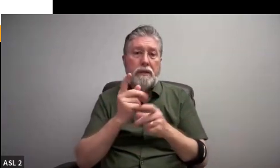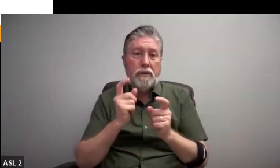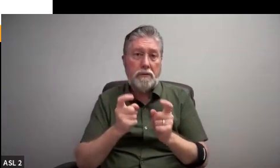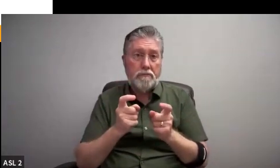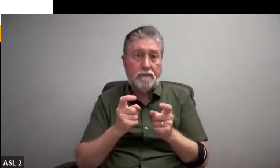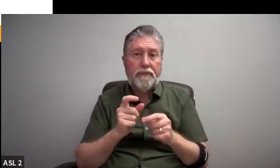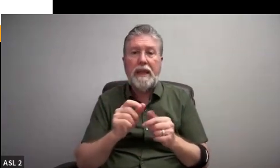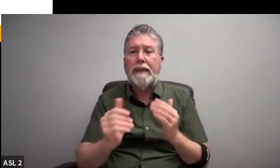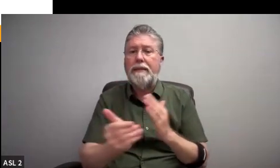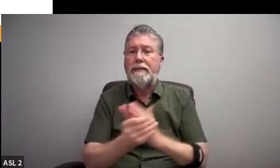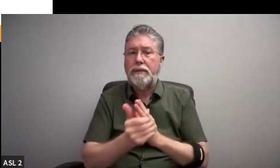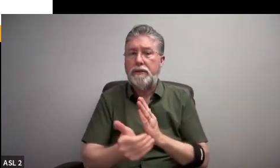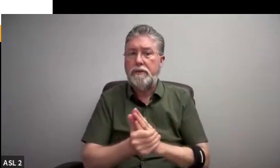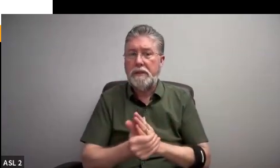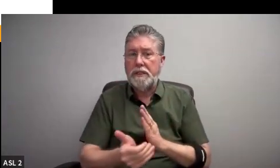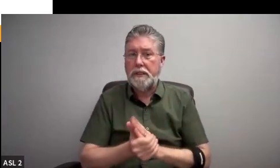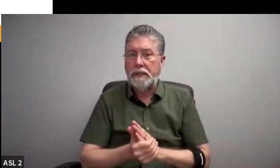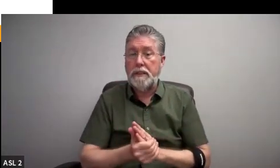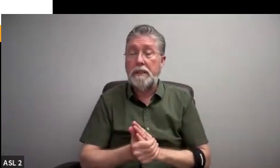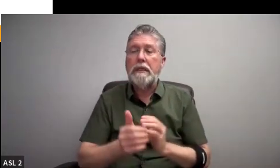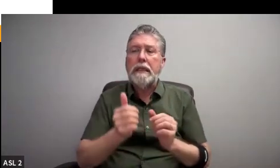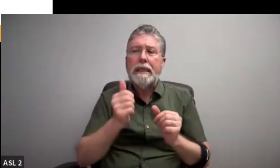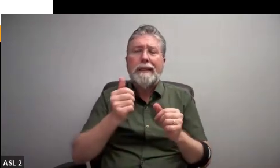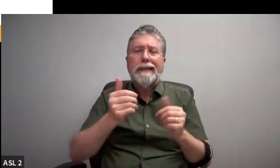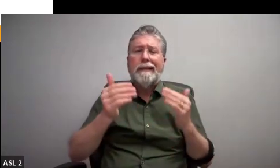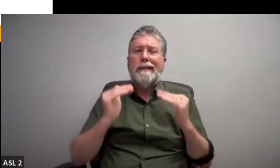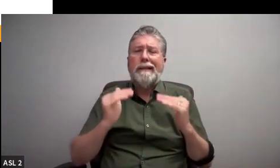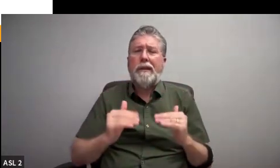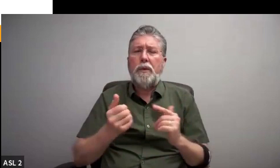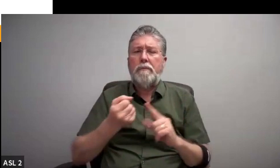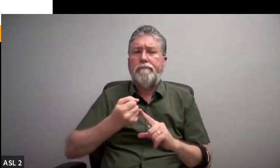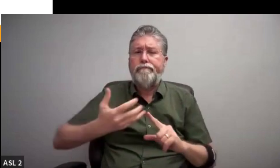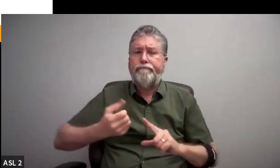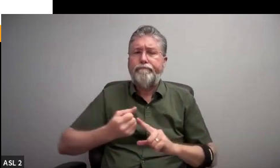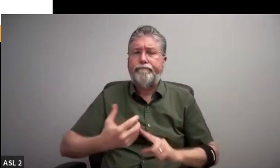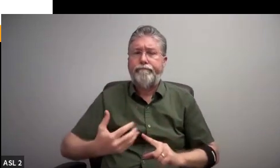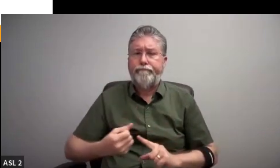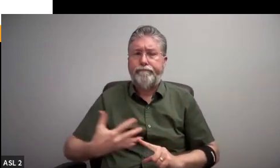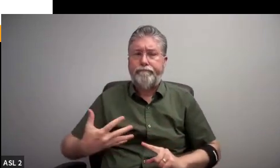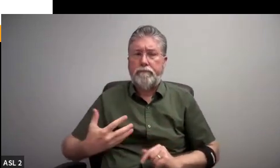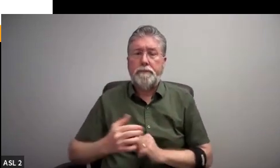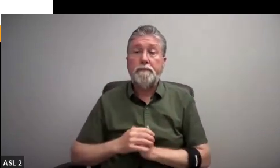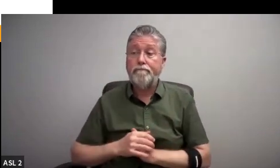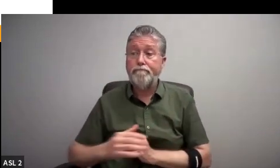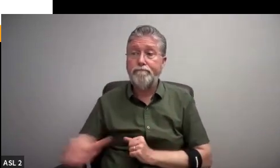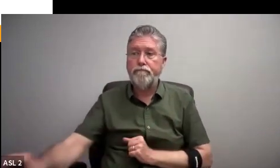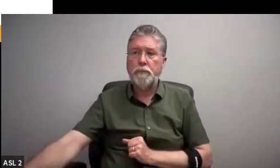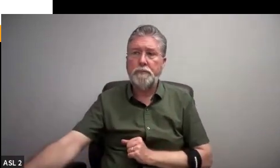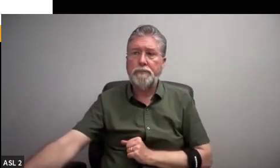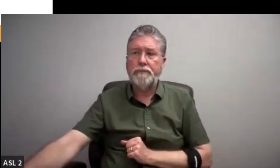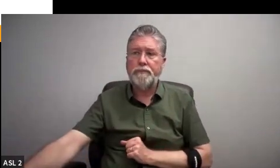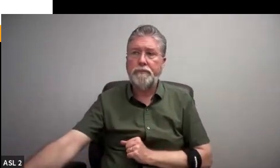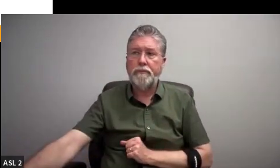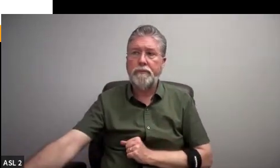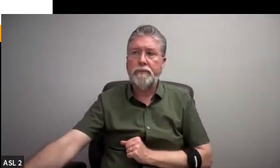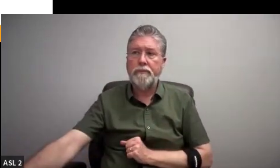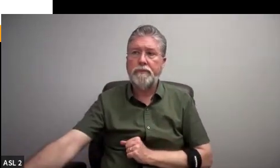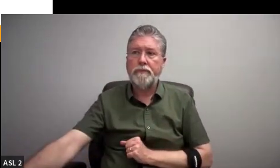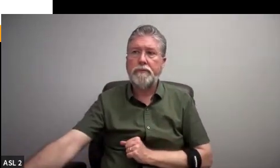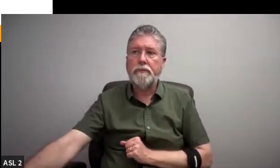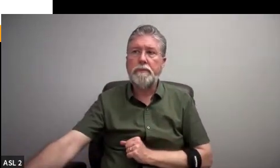next several slides, we will break down each component in more detail. Next slide please.